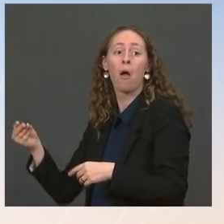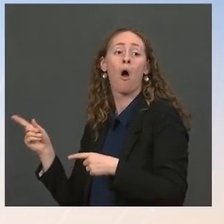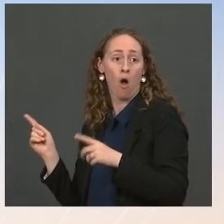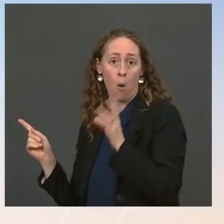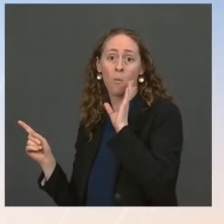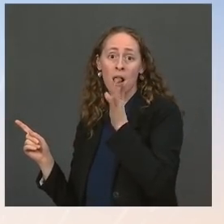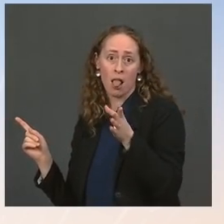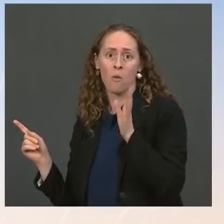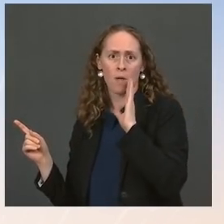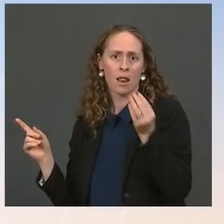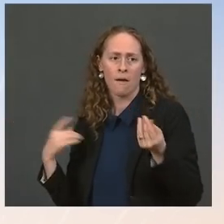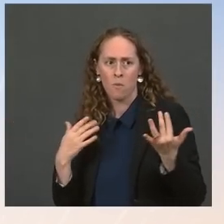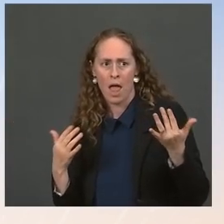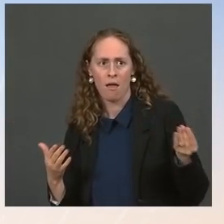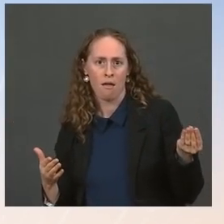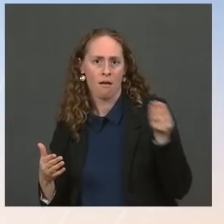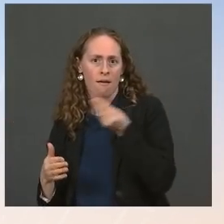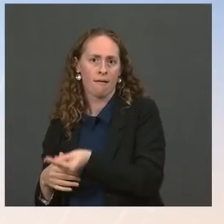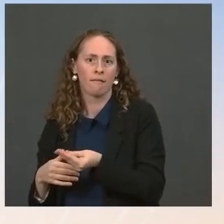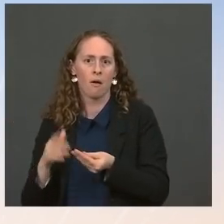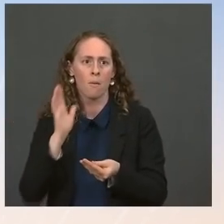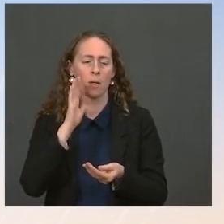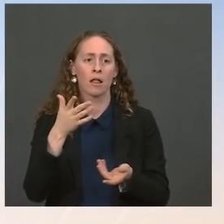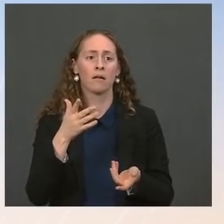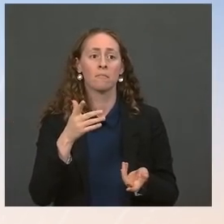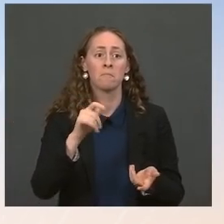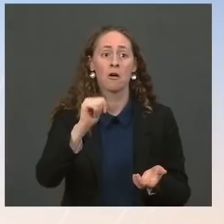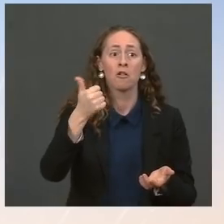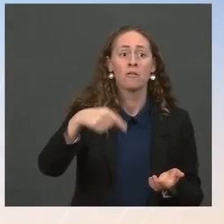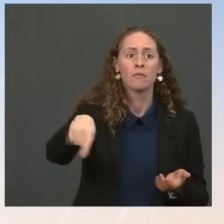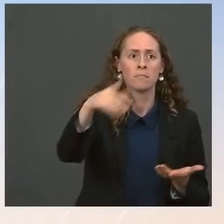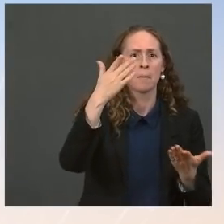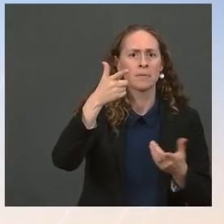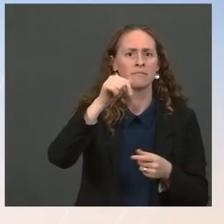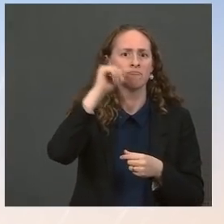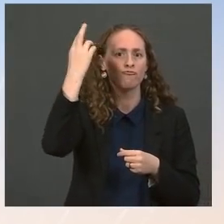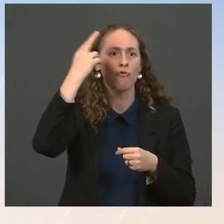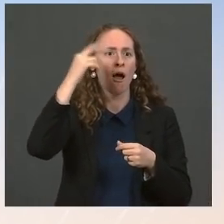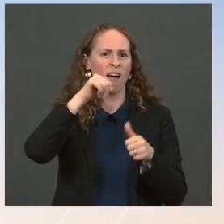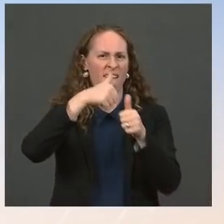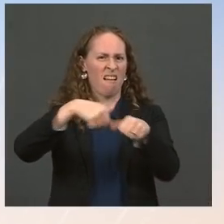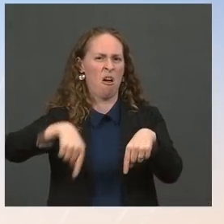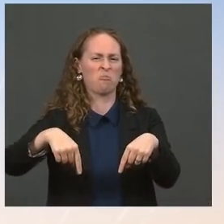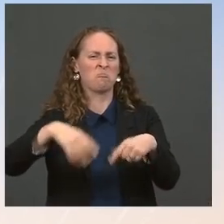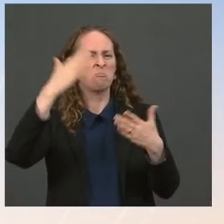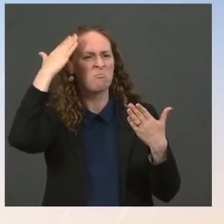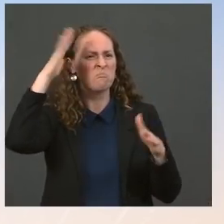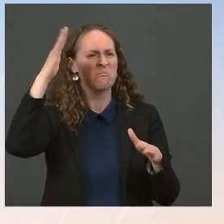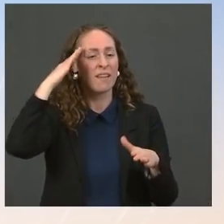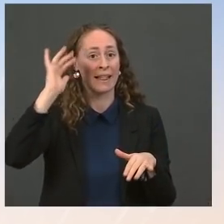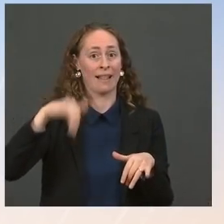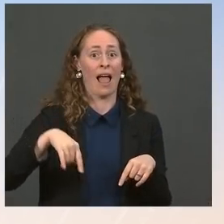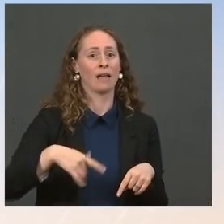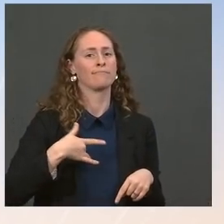As you all know, but for others who may not be following as -- or haven't followed this as closely -- it can take some time to process. But as soon as it gets here, we'll sign it